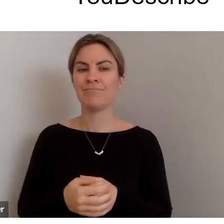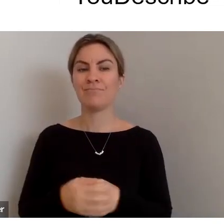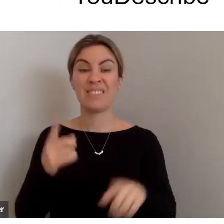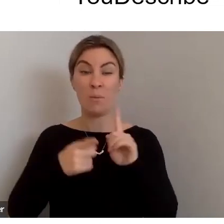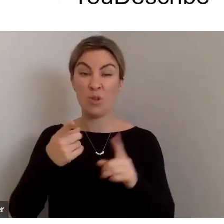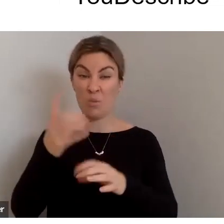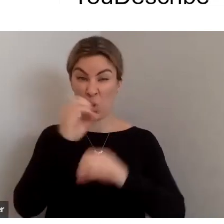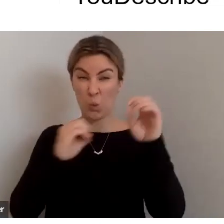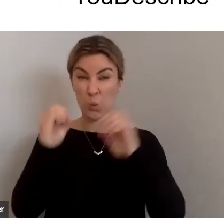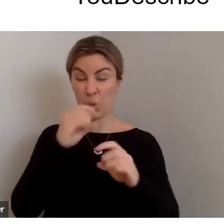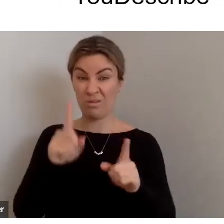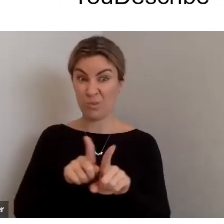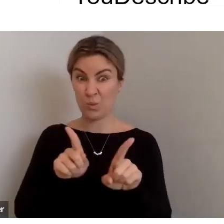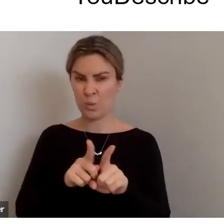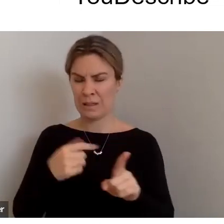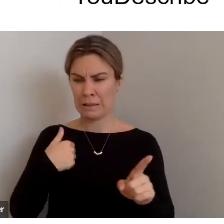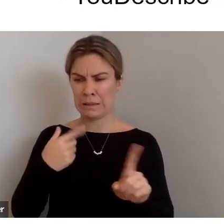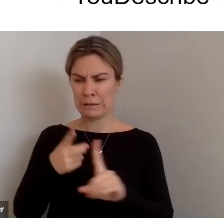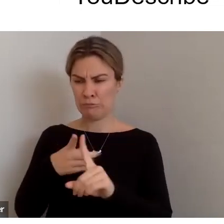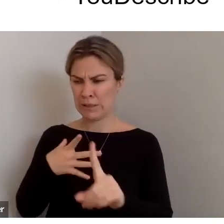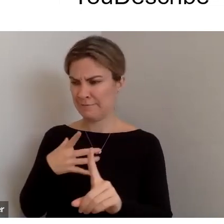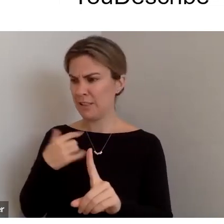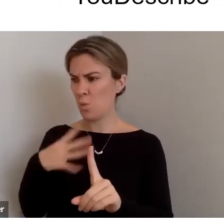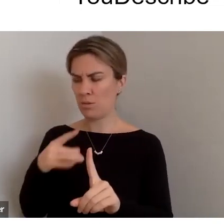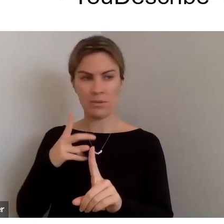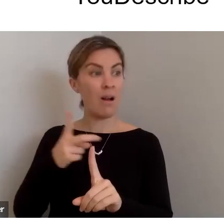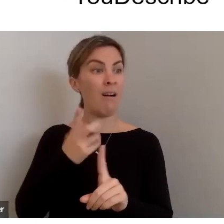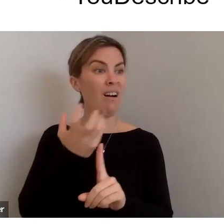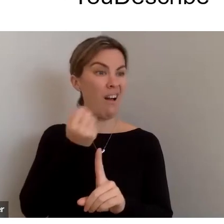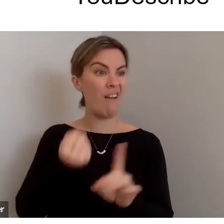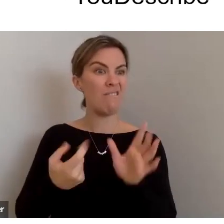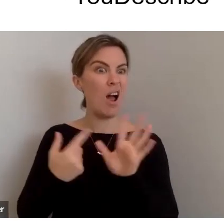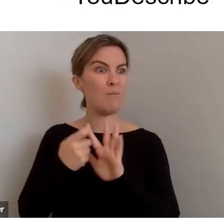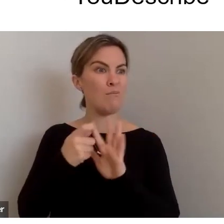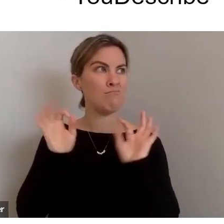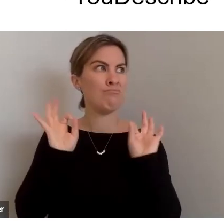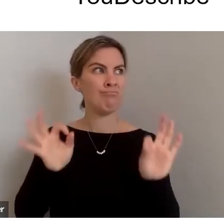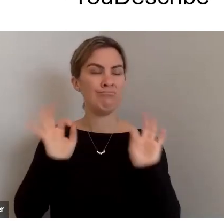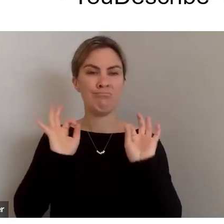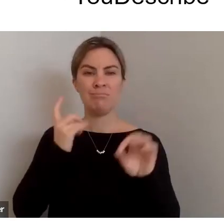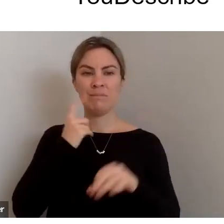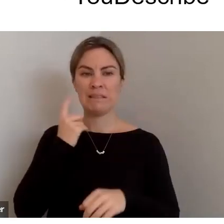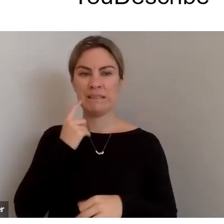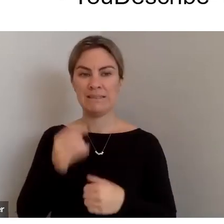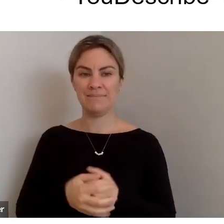If you have something specific, it turns out there is an app for it. These are ones that I've done myself.